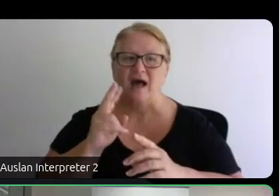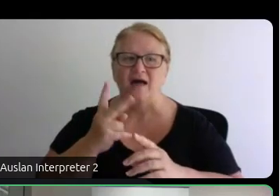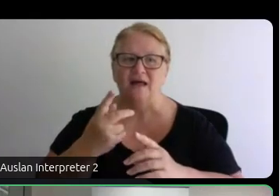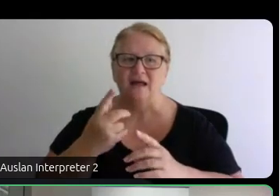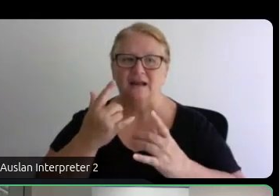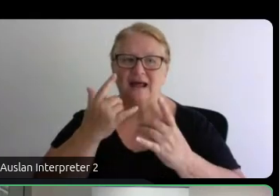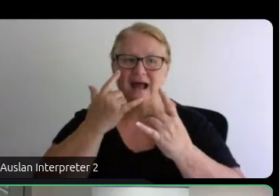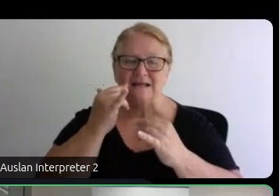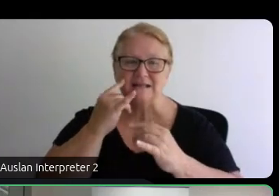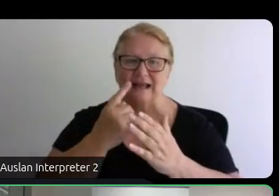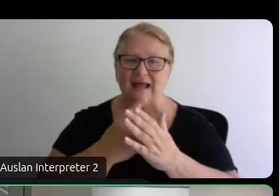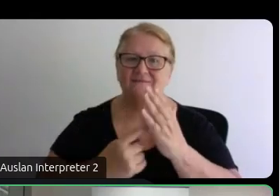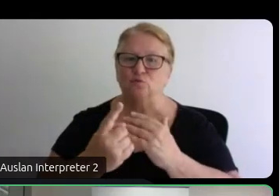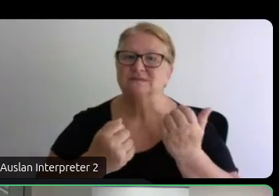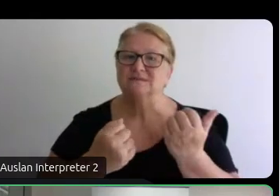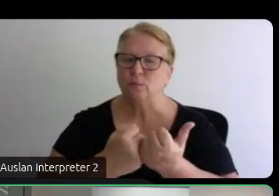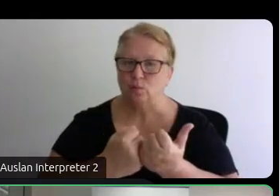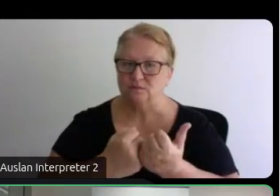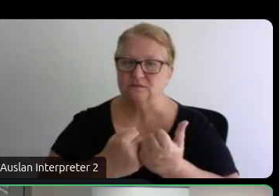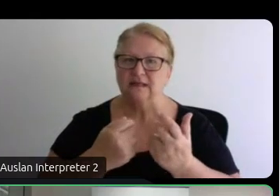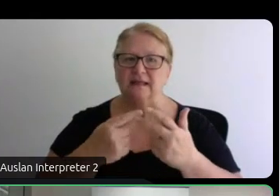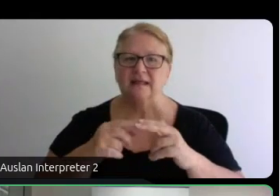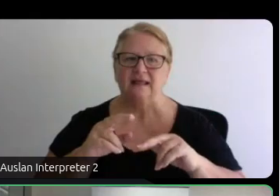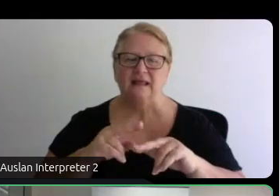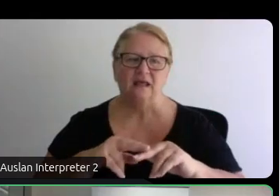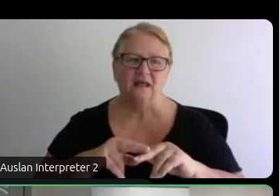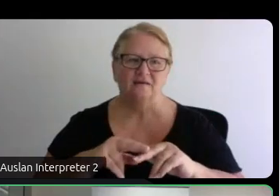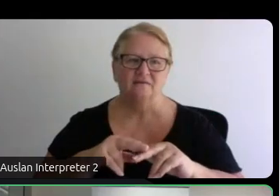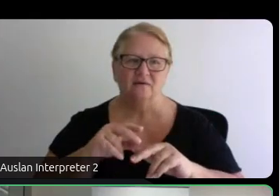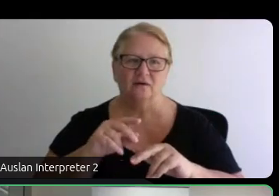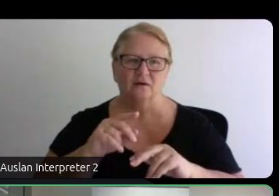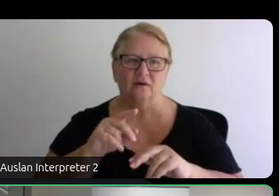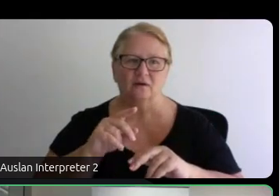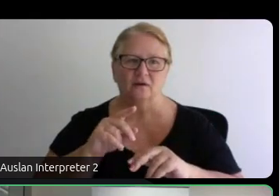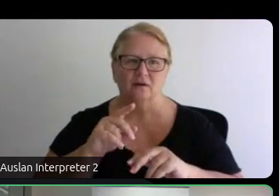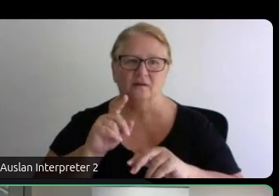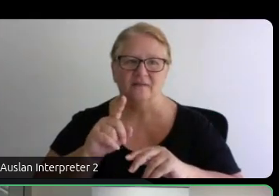supports as whether or not they're um going to meet that reasoning criteria, the assessment is